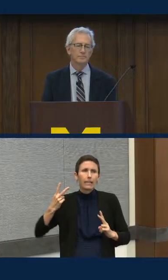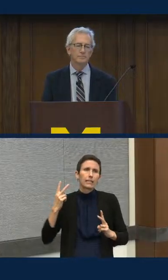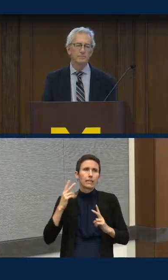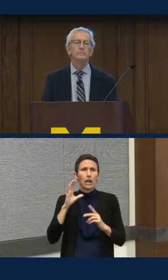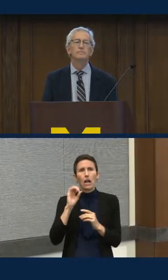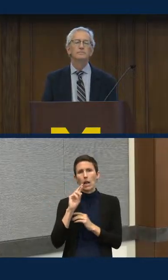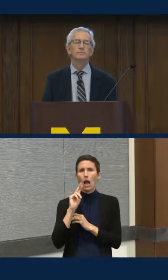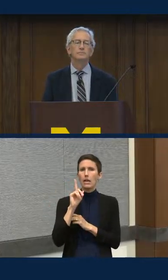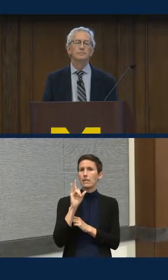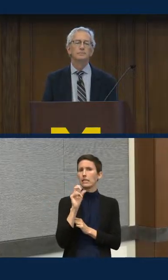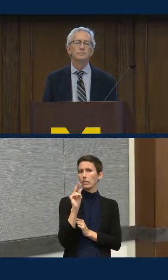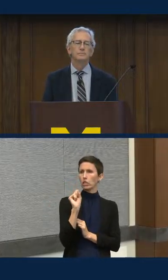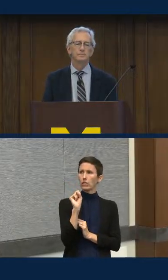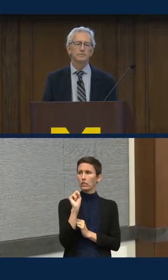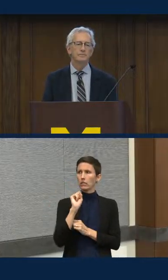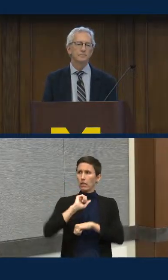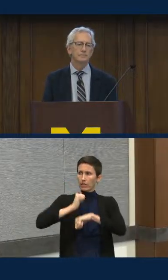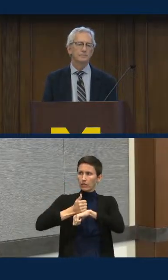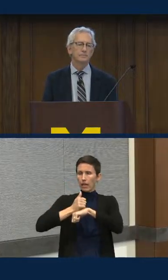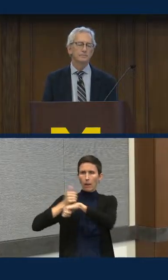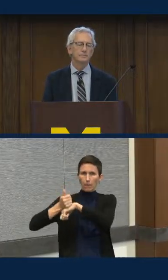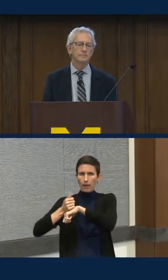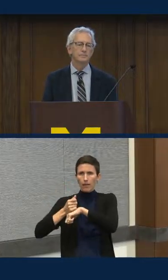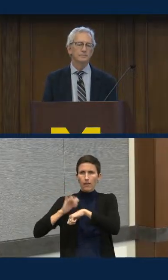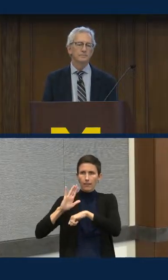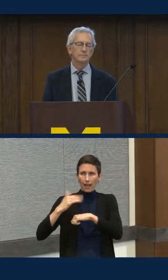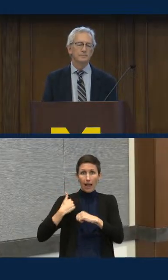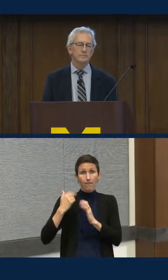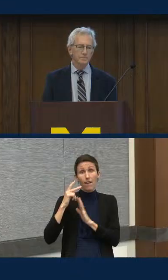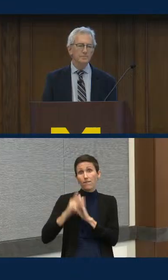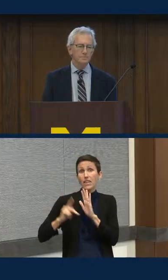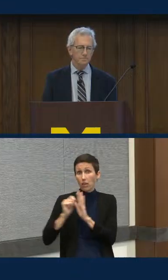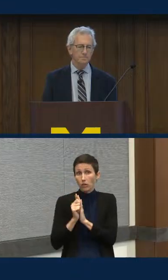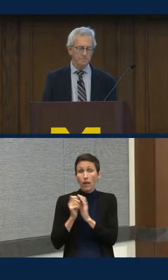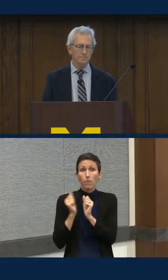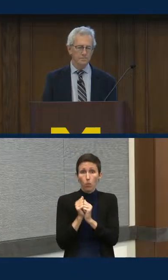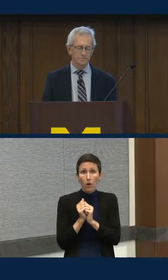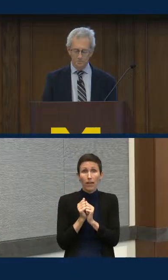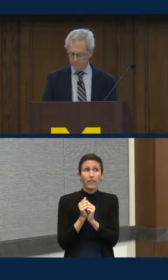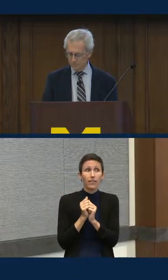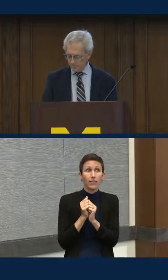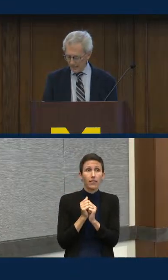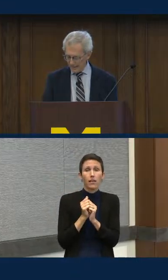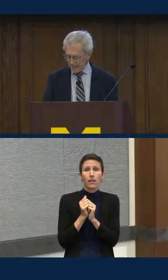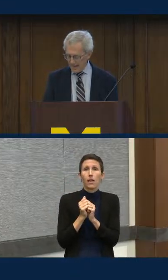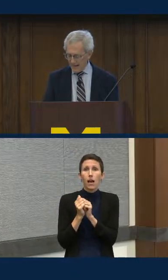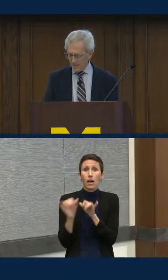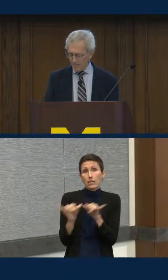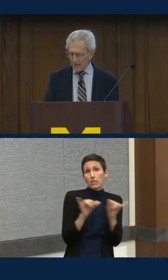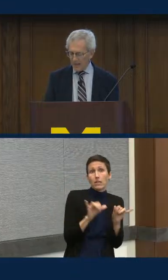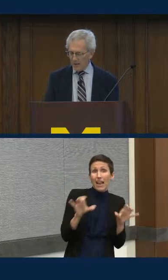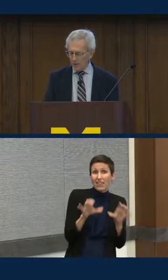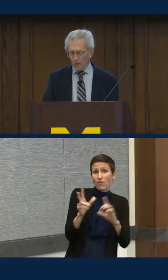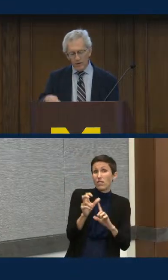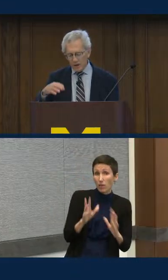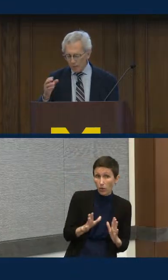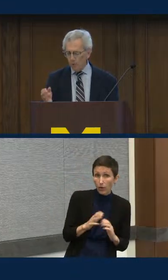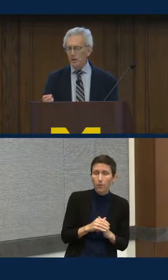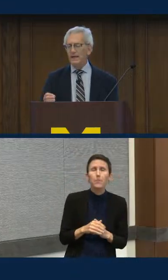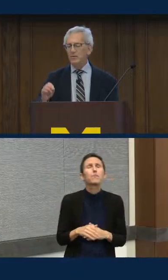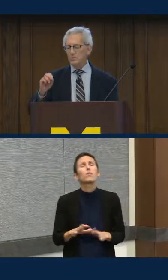conditions that have a pheno